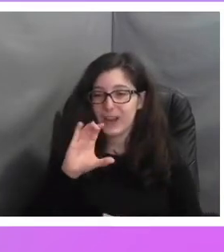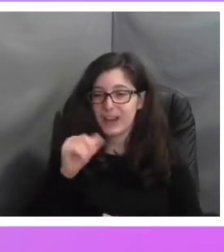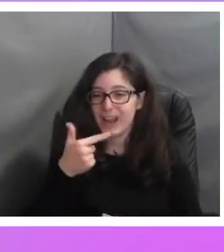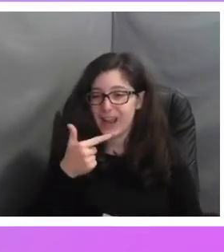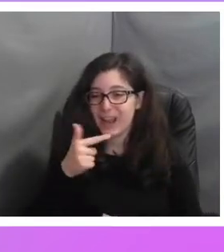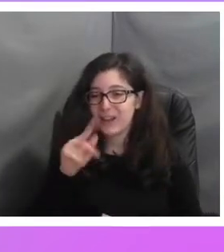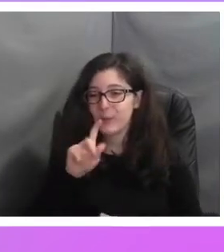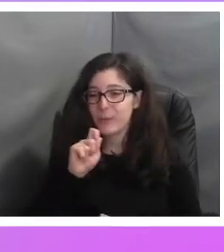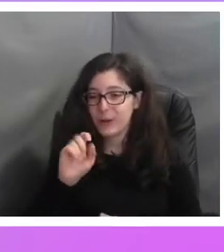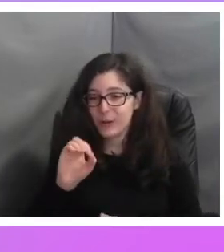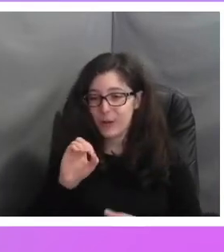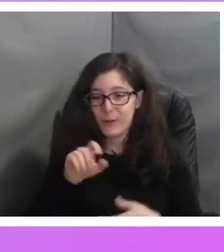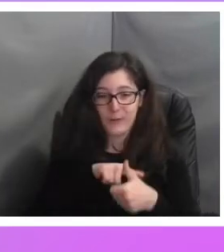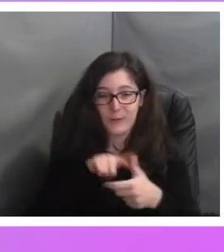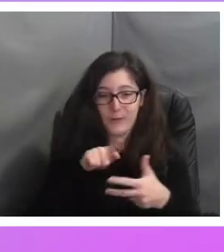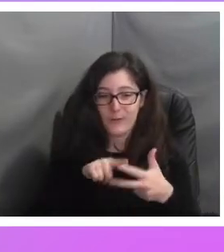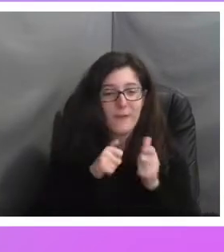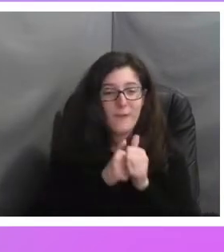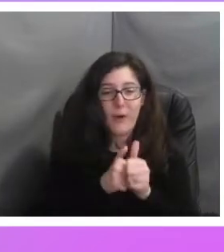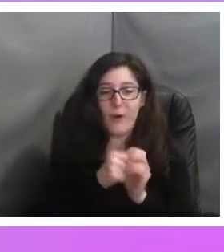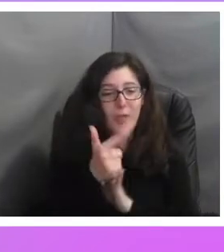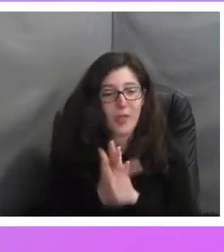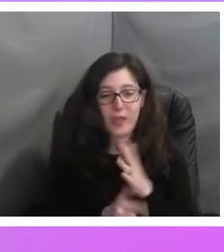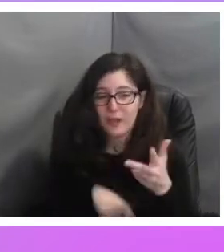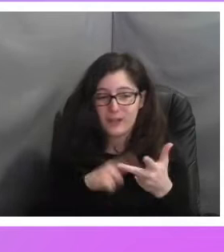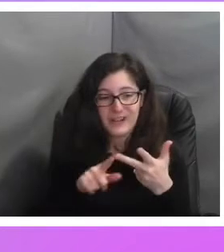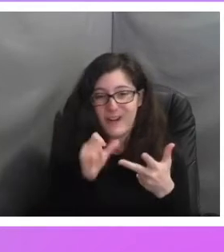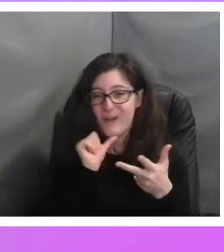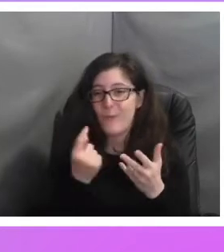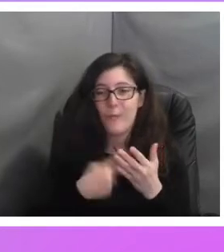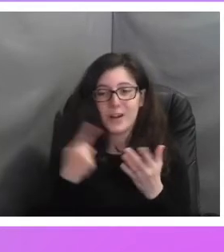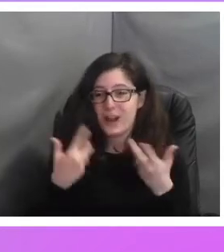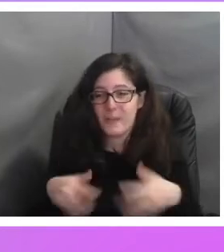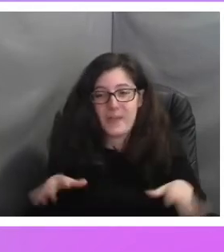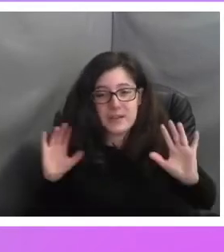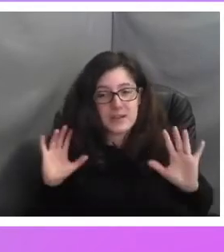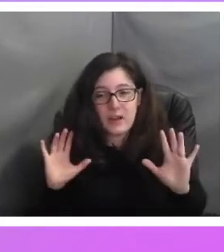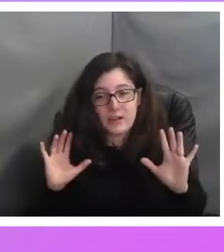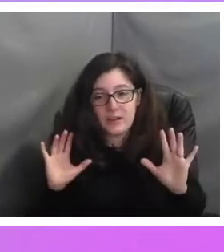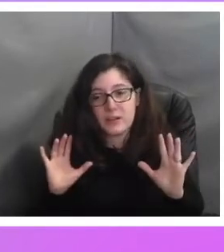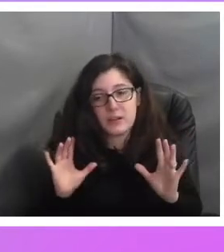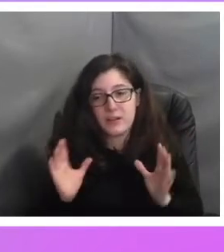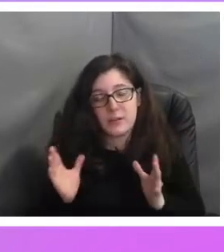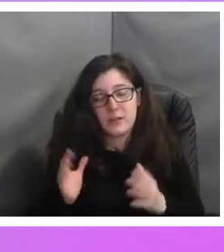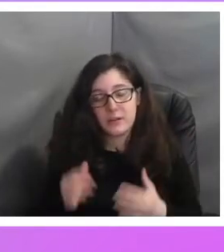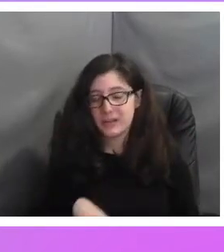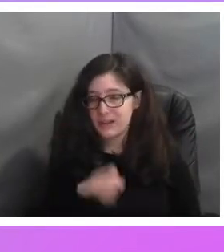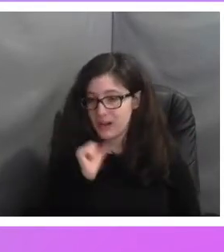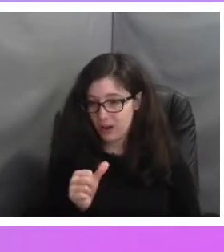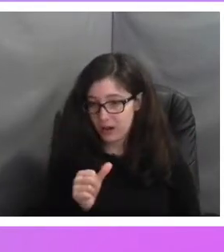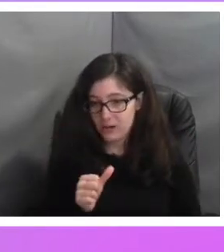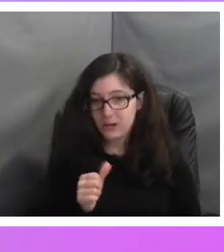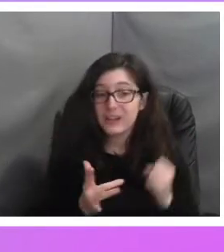and it's not a one-and-done proposition. Technology accessibility is about having your customers